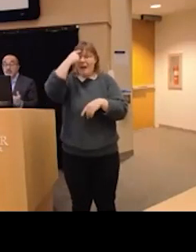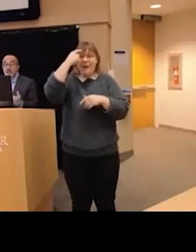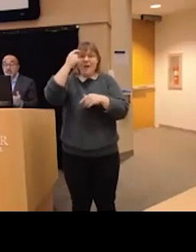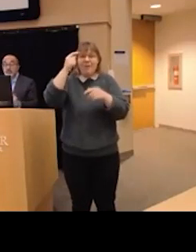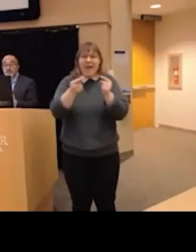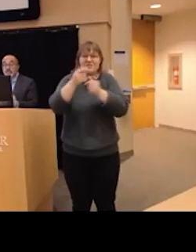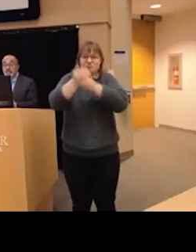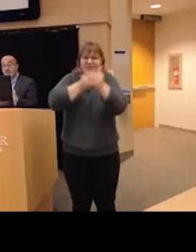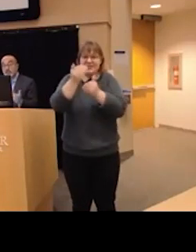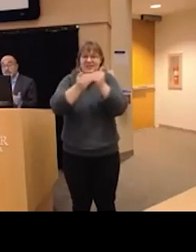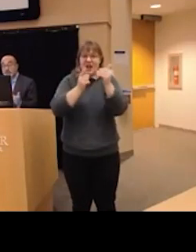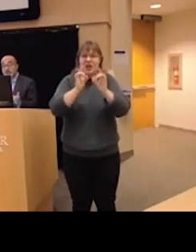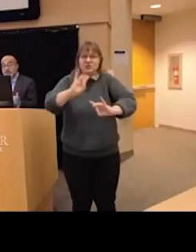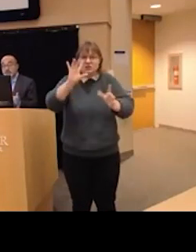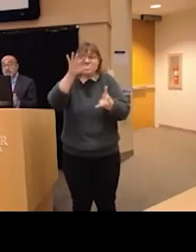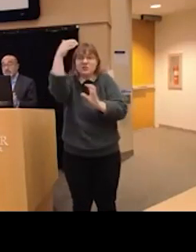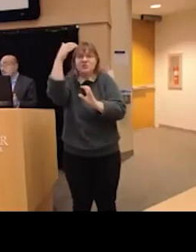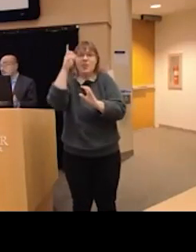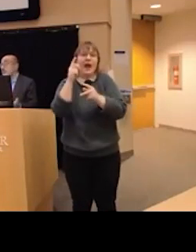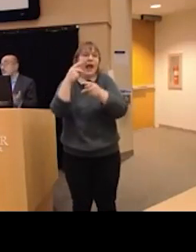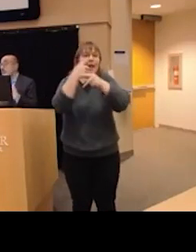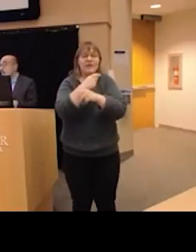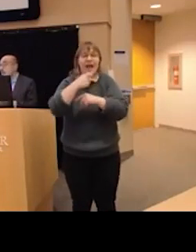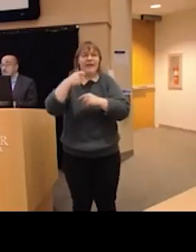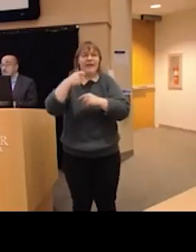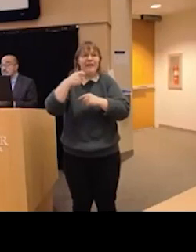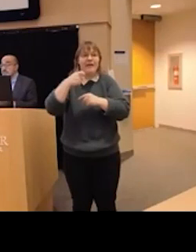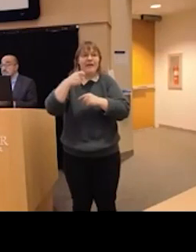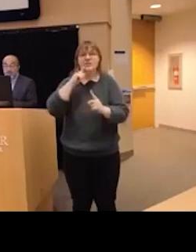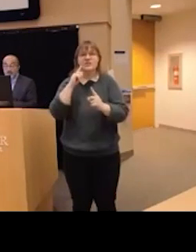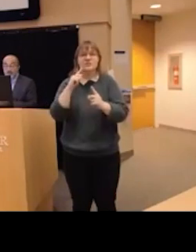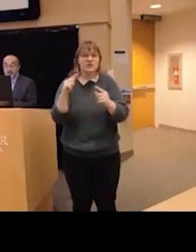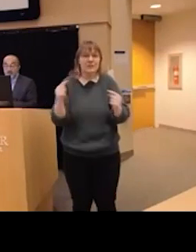brain are facilitating amplifying pain signals and there's also failure of descending pain inhibition